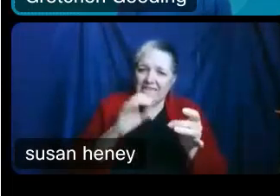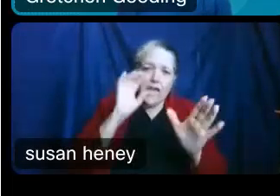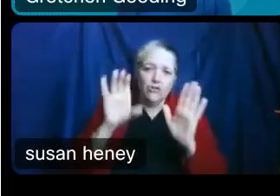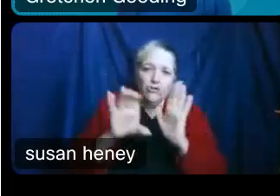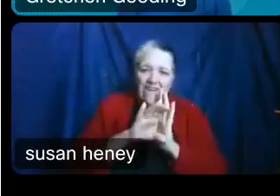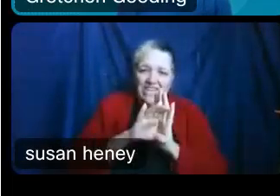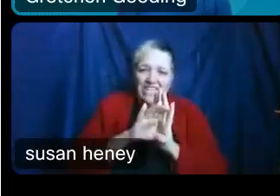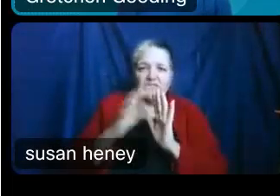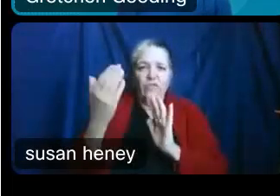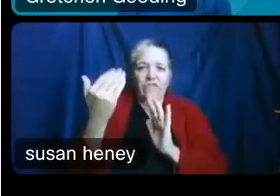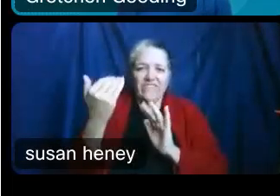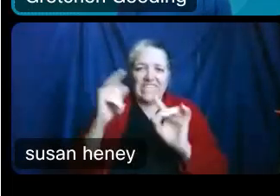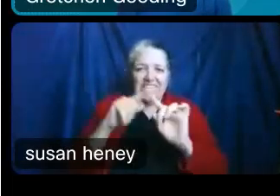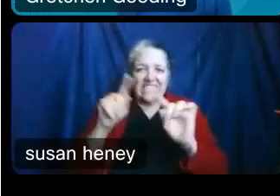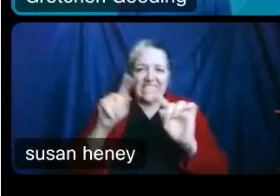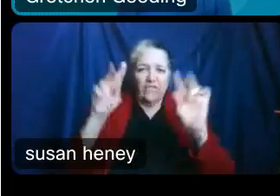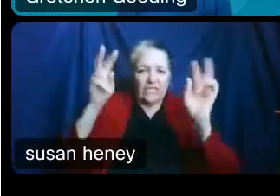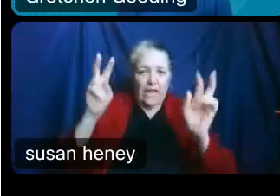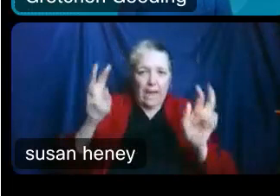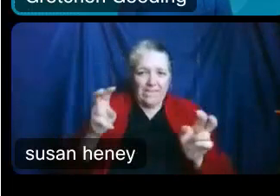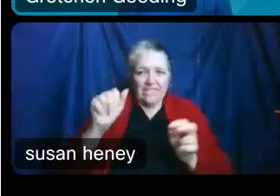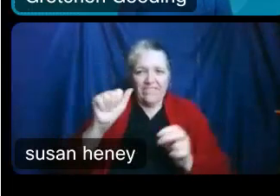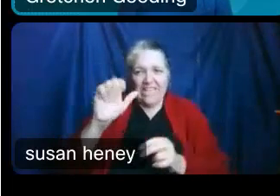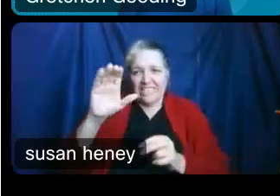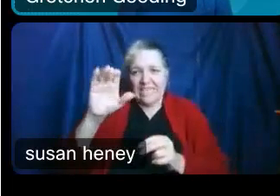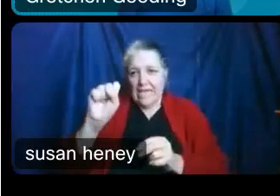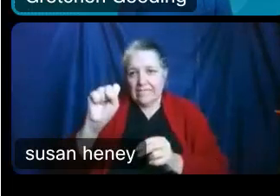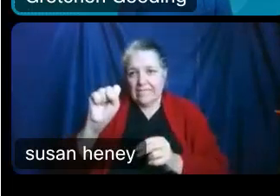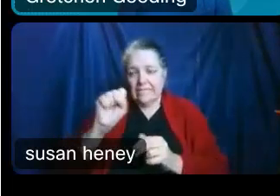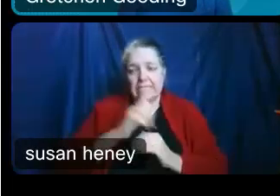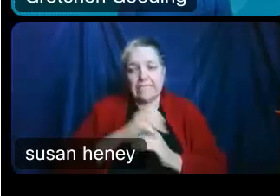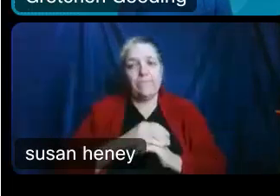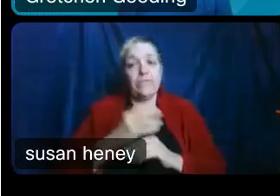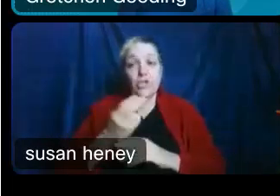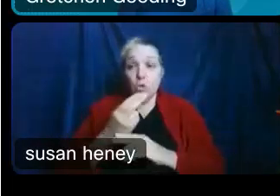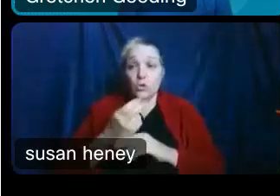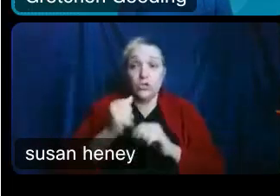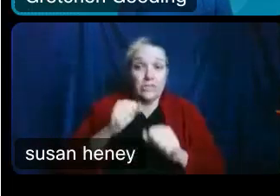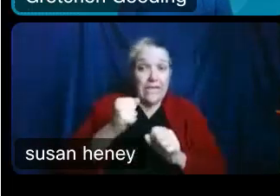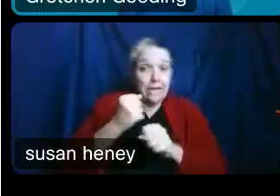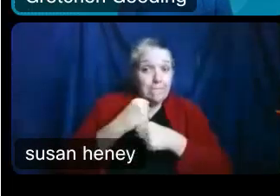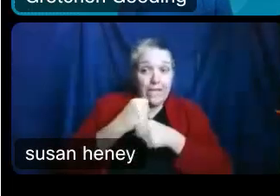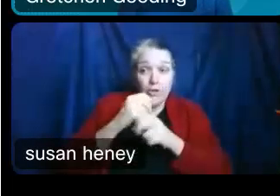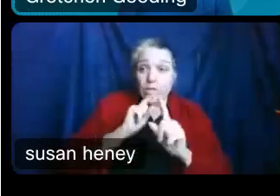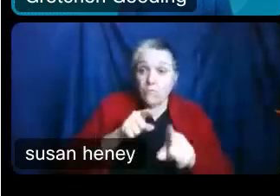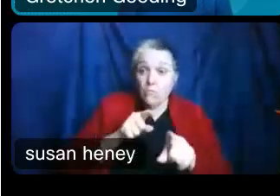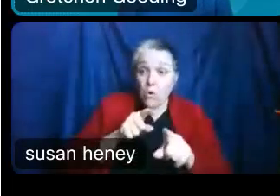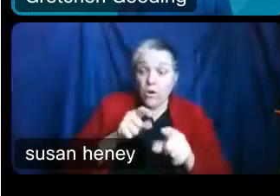ACS topics. If wanted, users can choose to produce a report on all 15 topics or simply